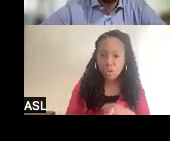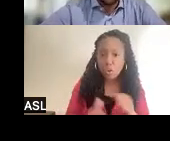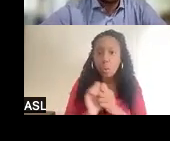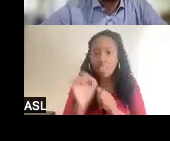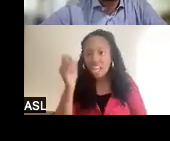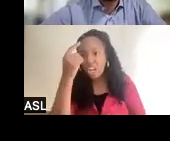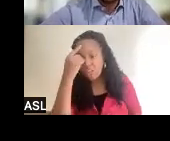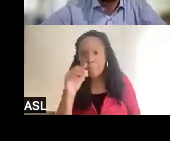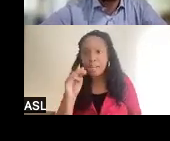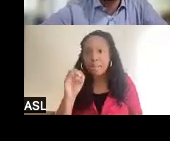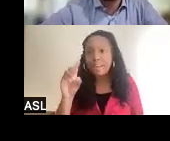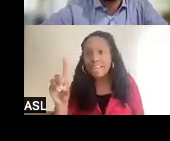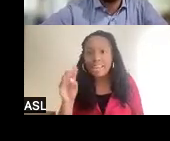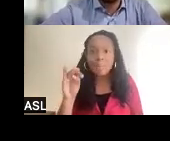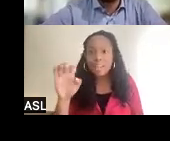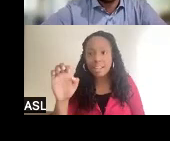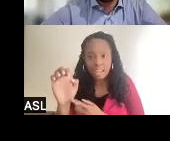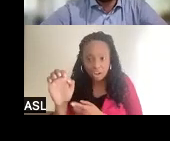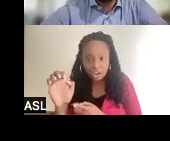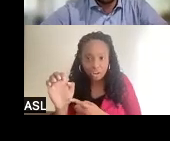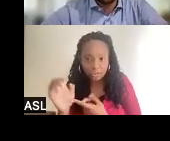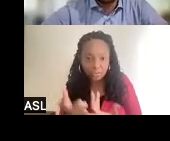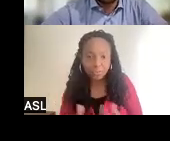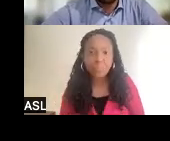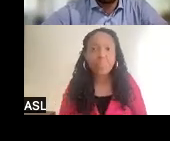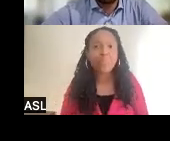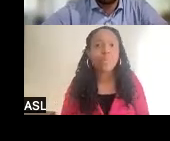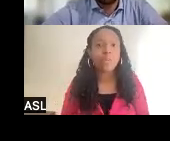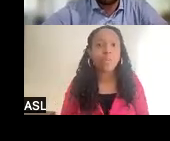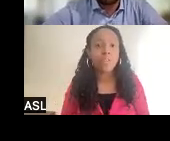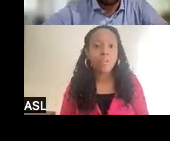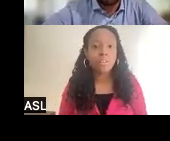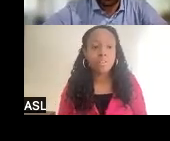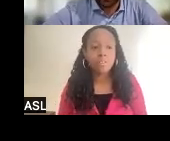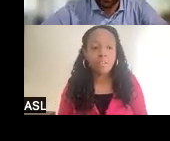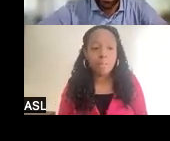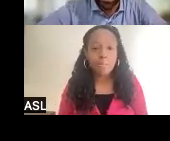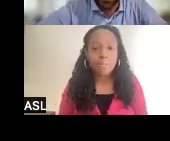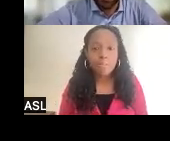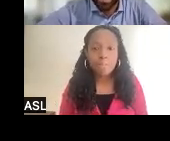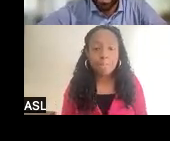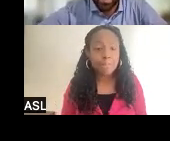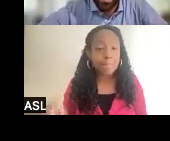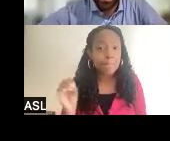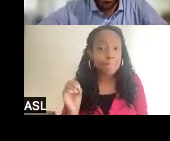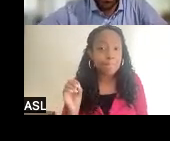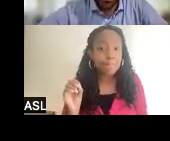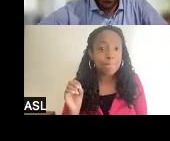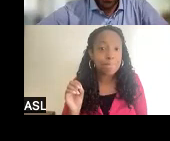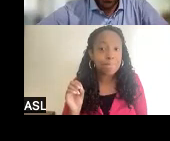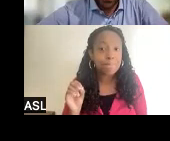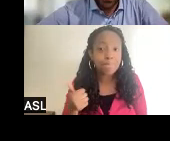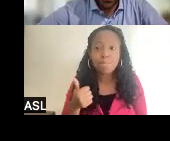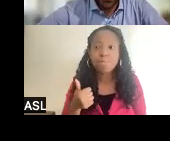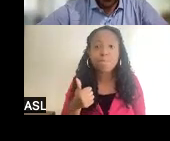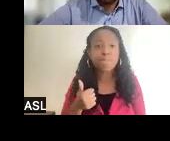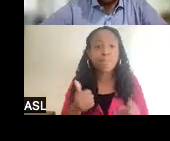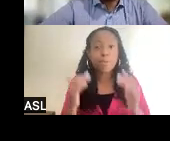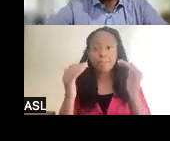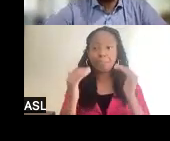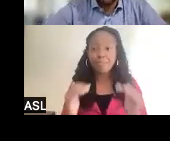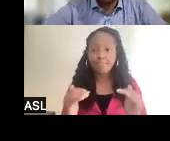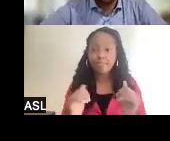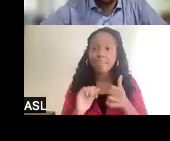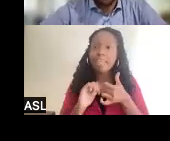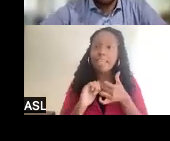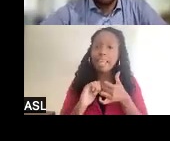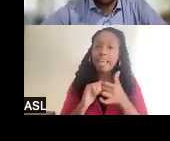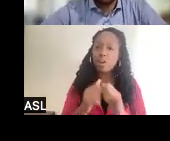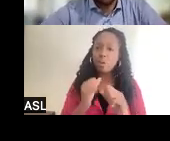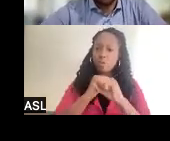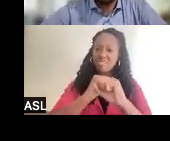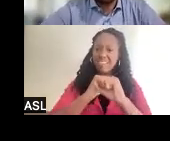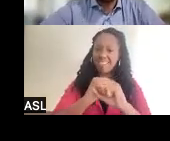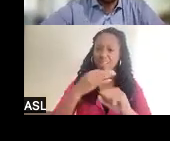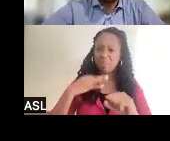not made to be covered by the SSI income okay now how do we protect these benefits right there's a